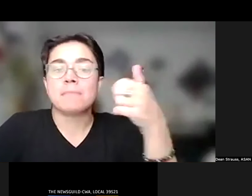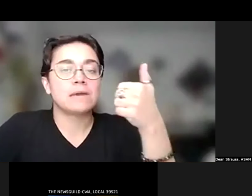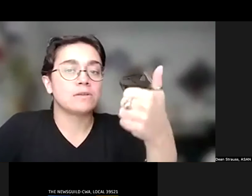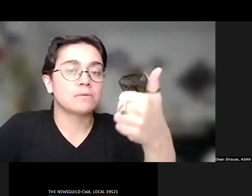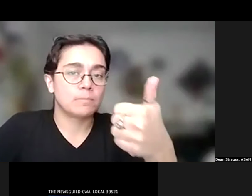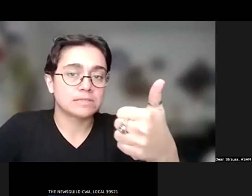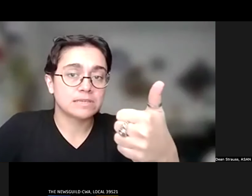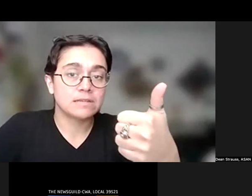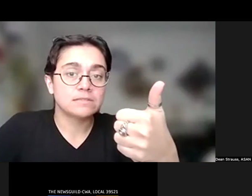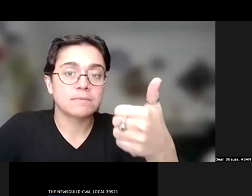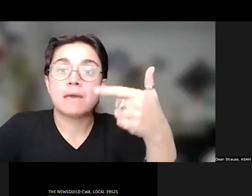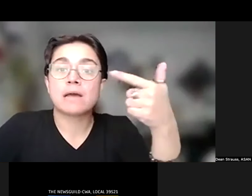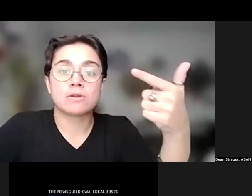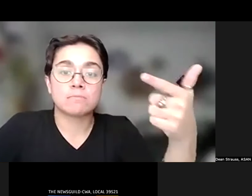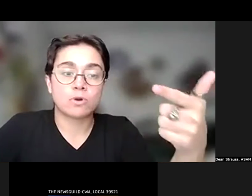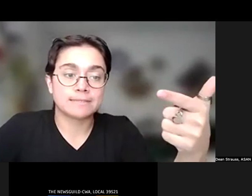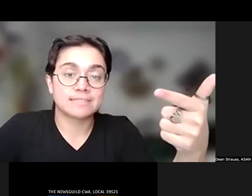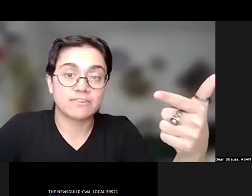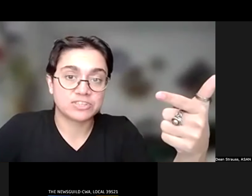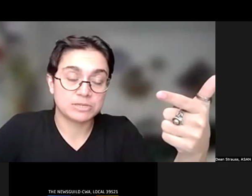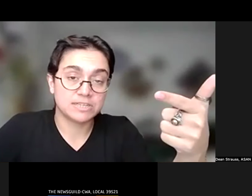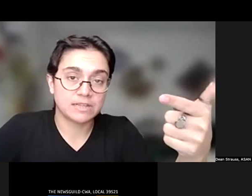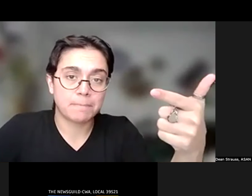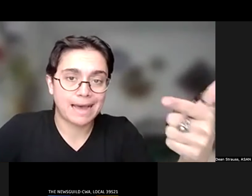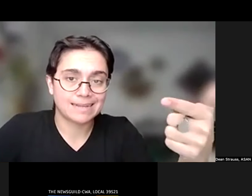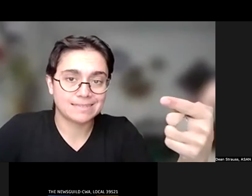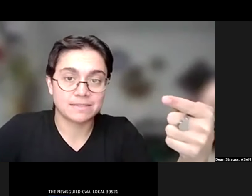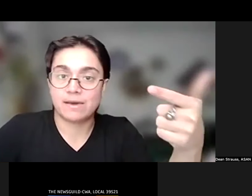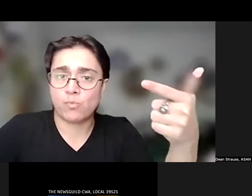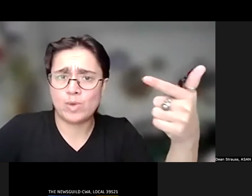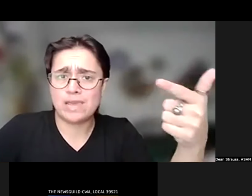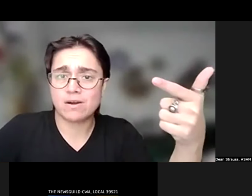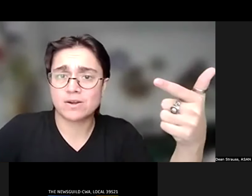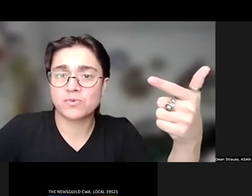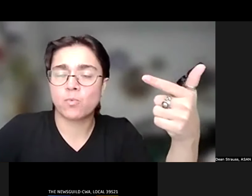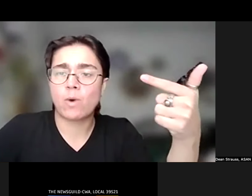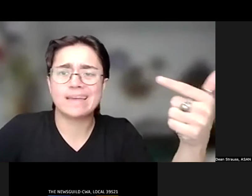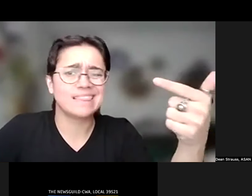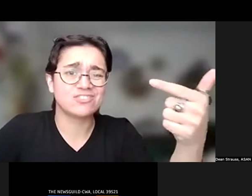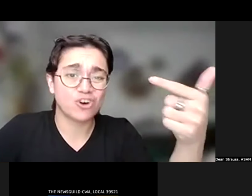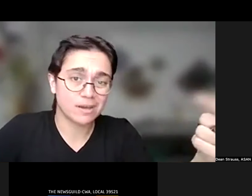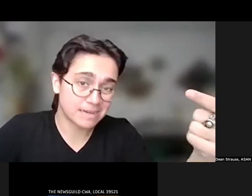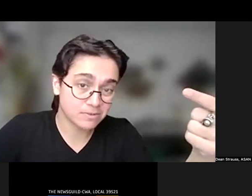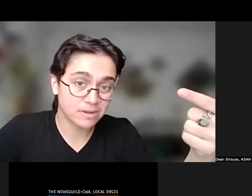events that lead me to the present. So, I can go down this rabbit hole. And then, I learn